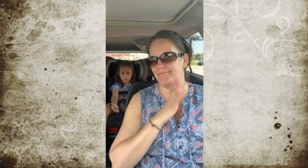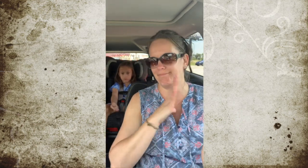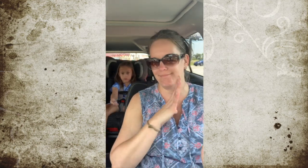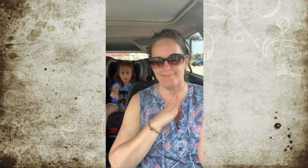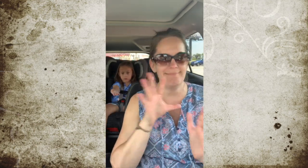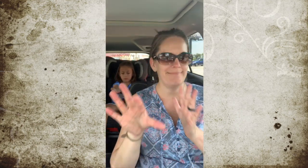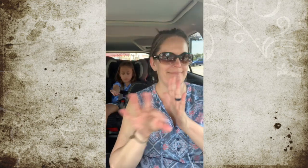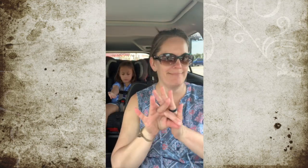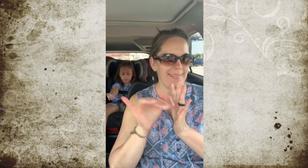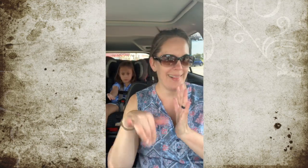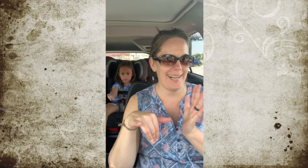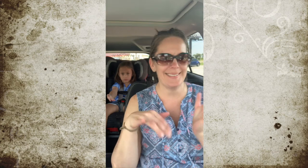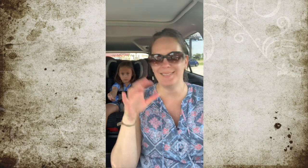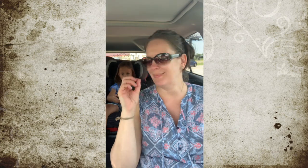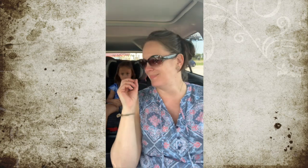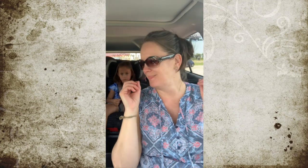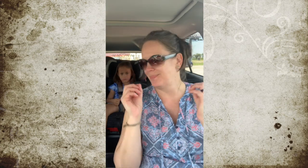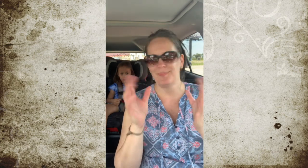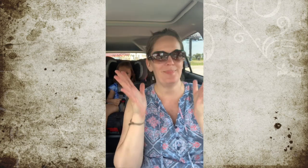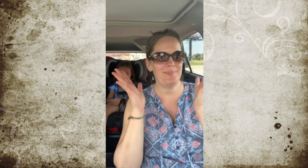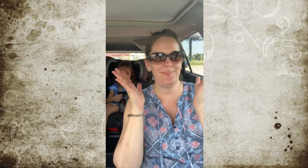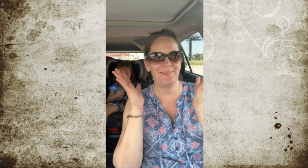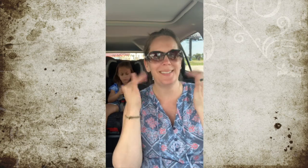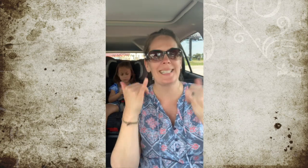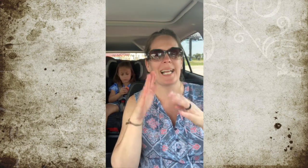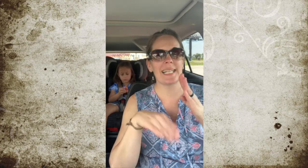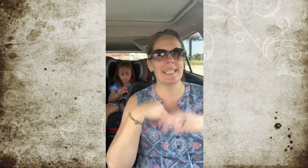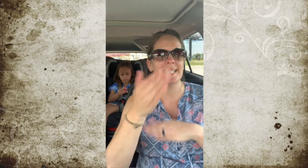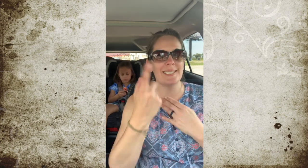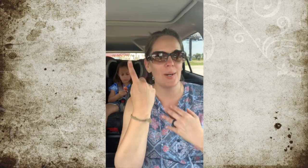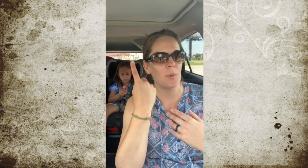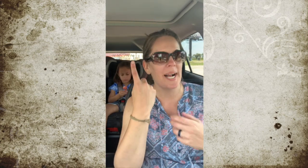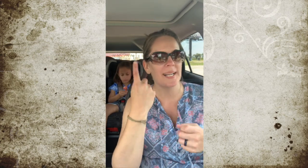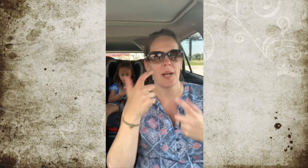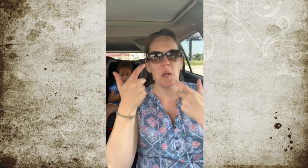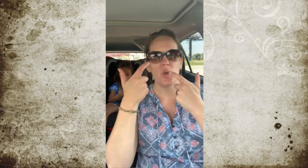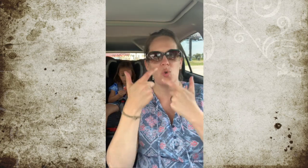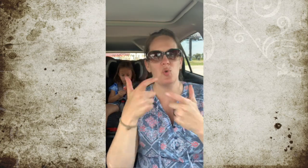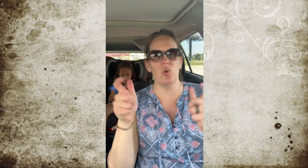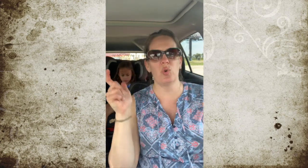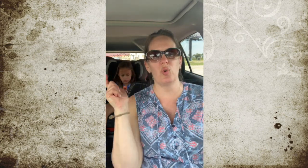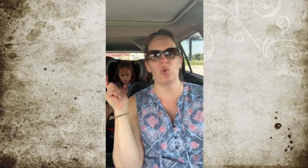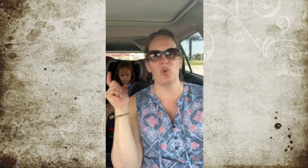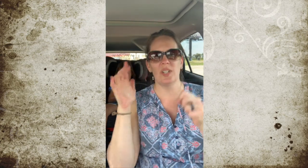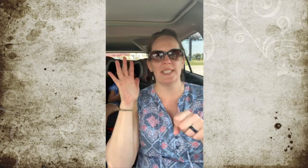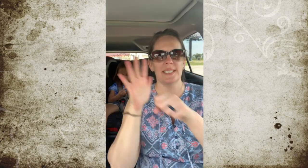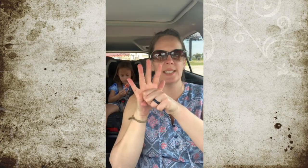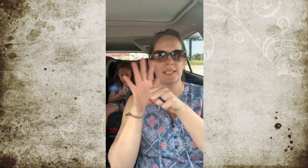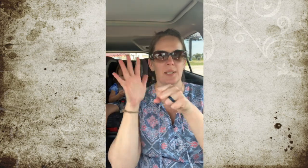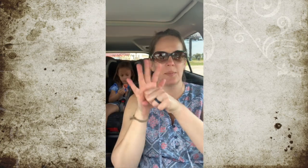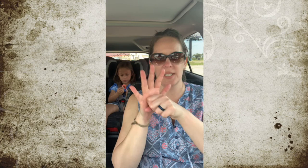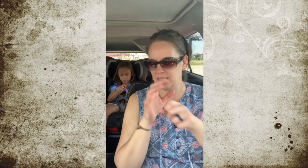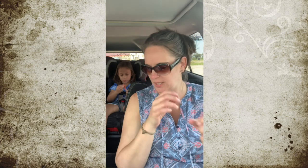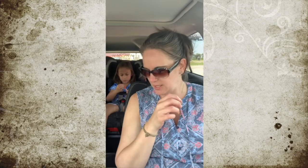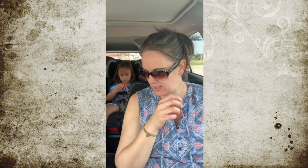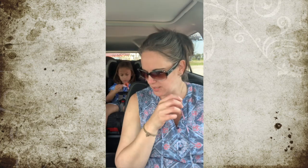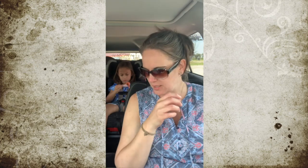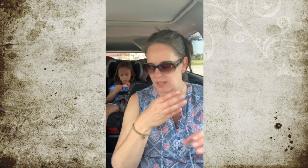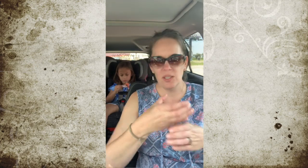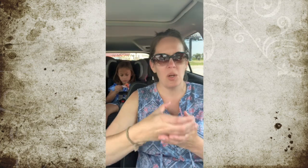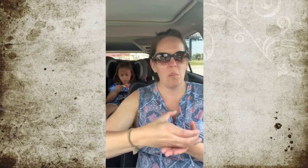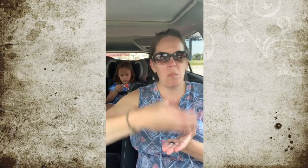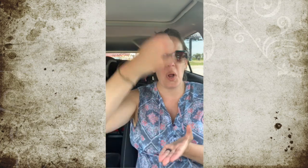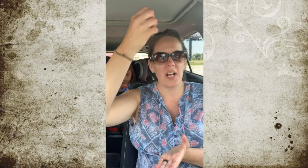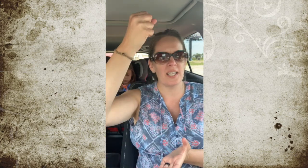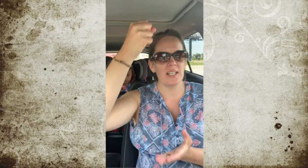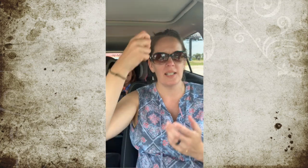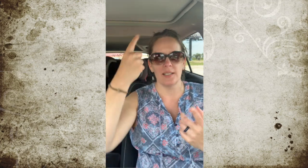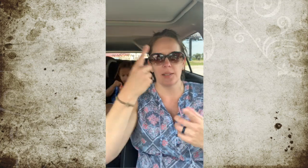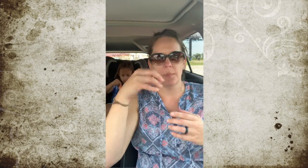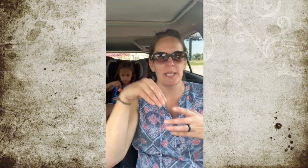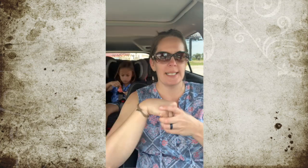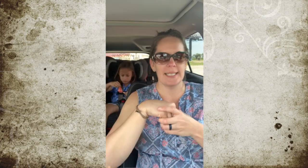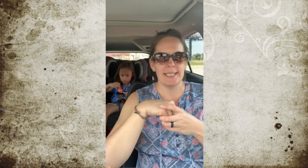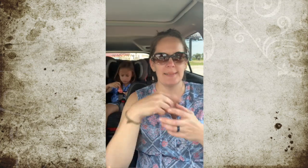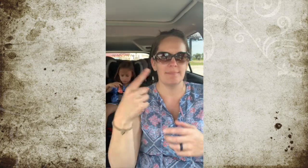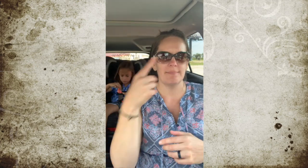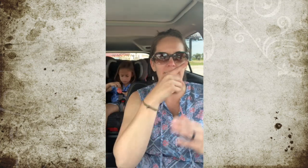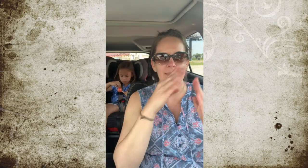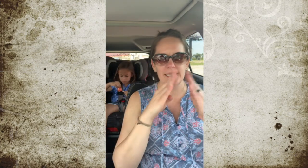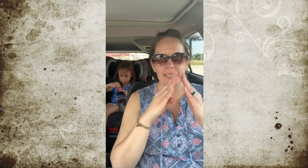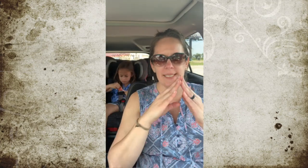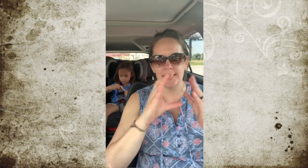I was like all right let's take it. Ok! Now our next one we are going to see giant ketchup bottle in